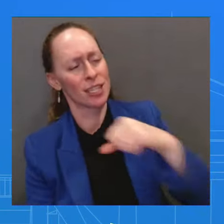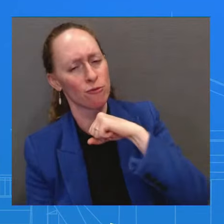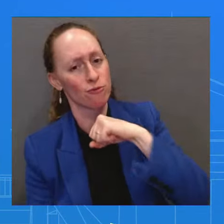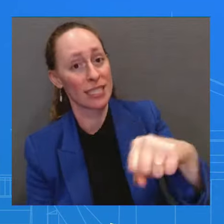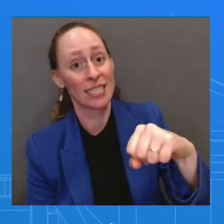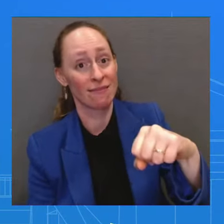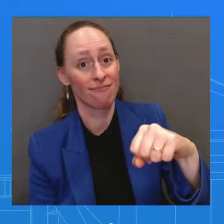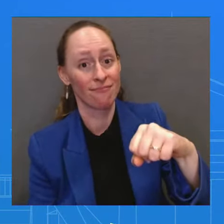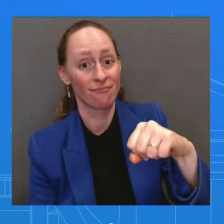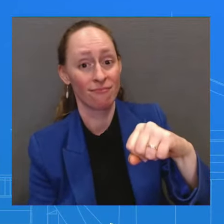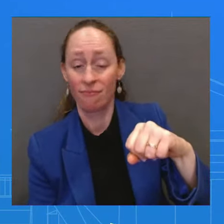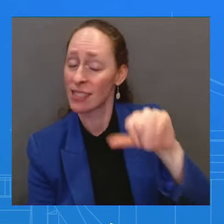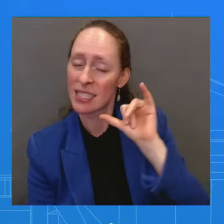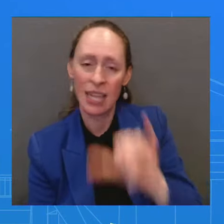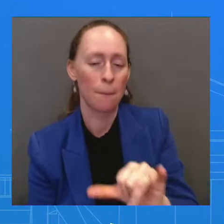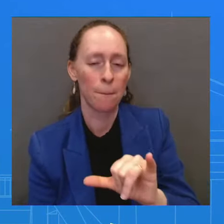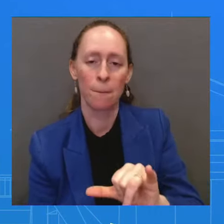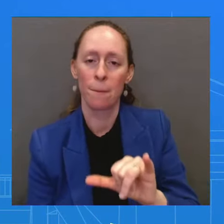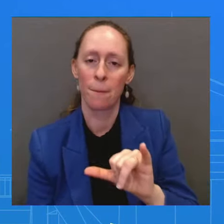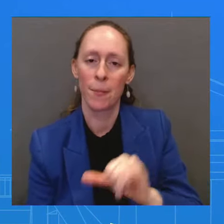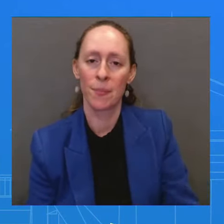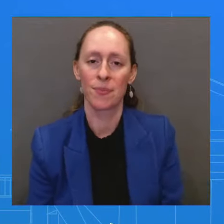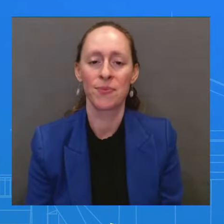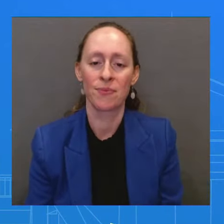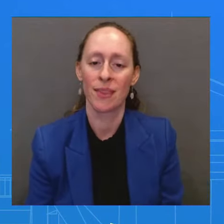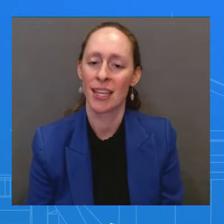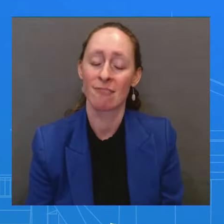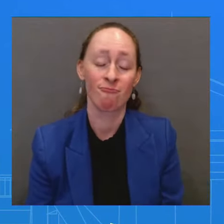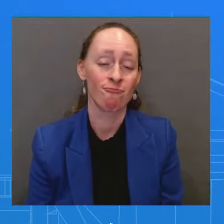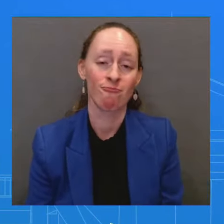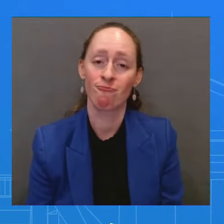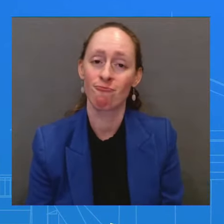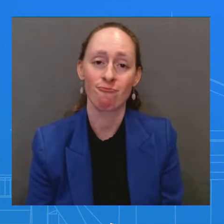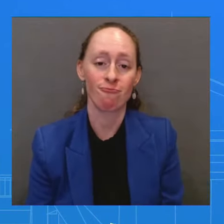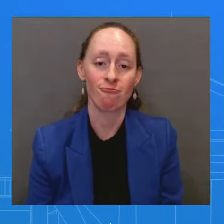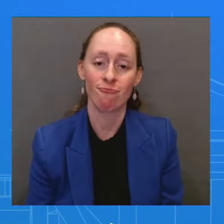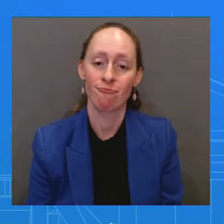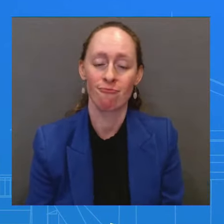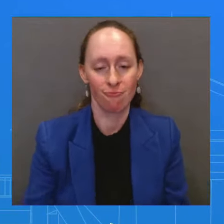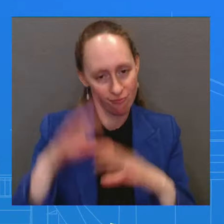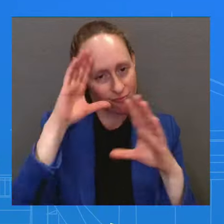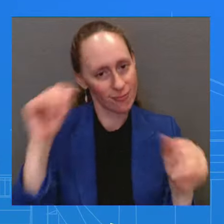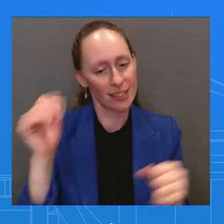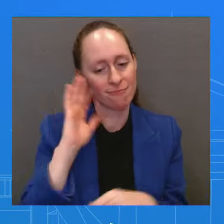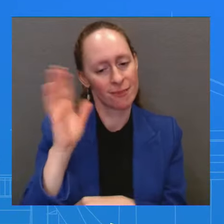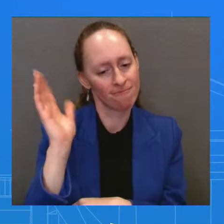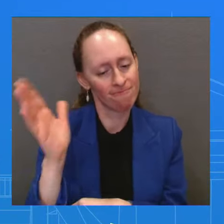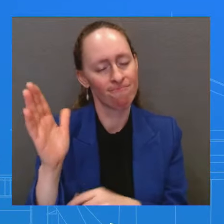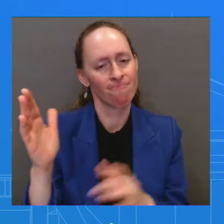And so, you know, the President said he's going to give a major speech. I'm not going to get ahead of him. He'll lay that out for all of you.